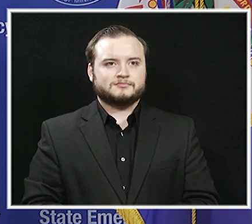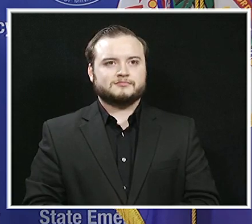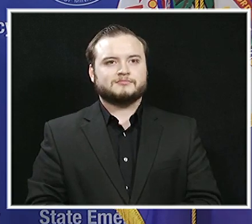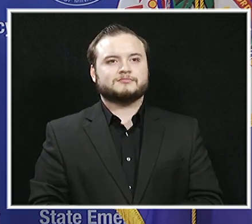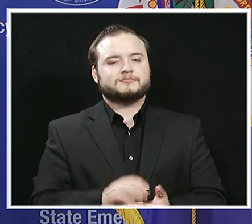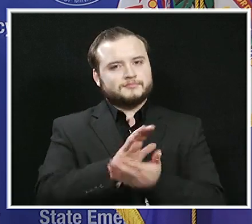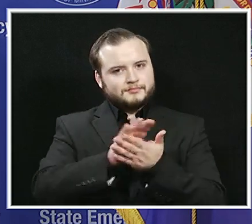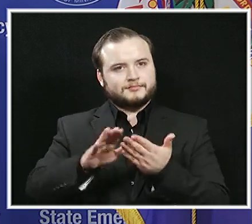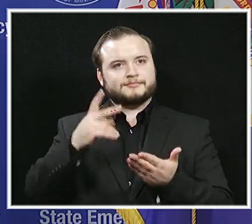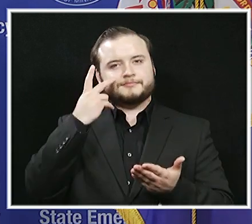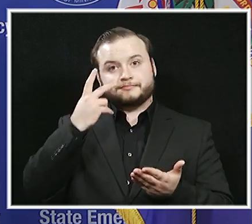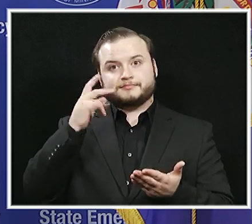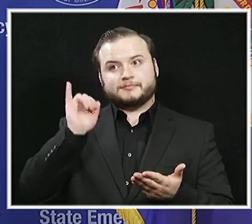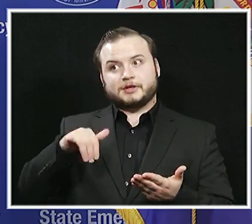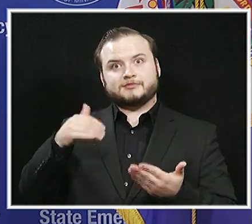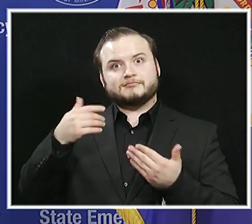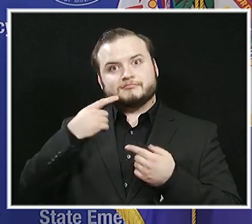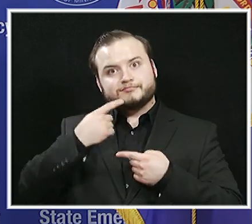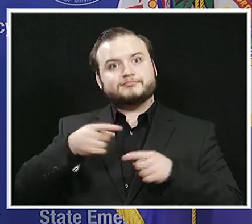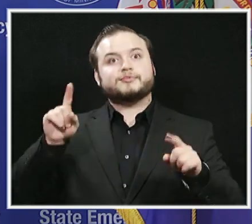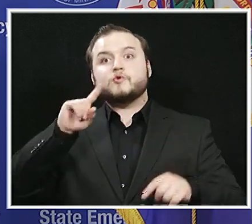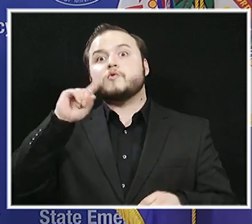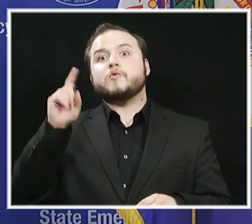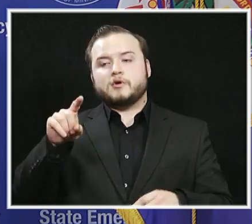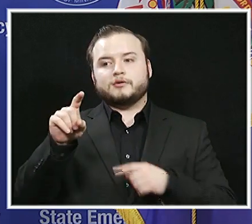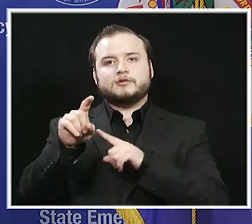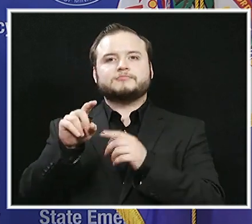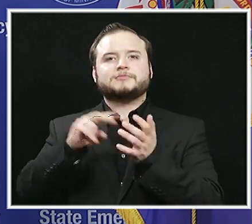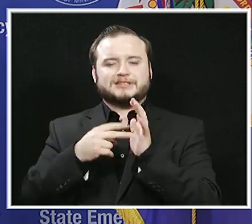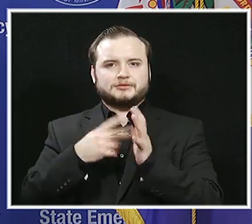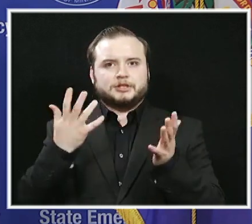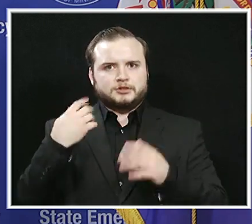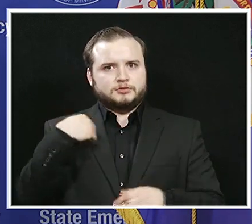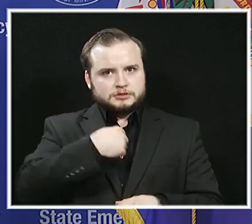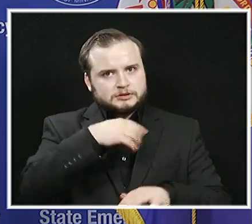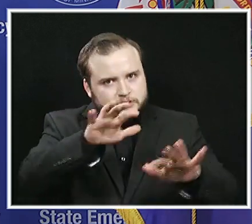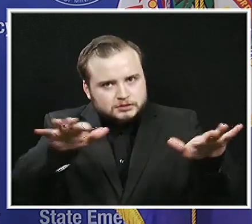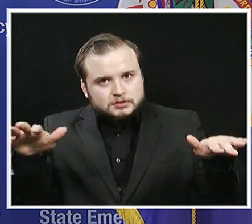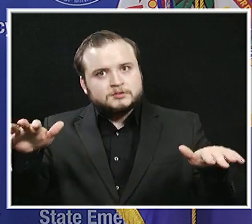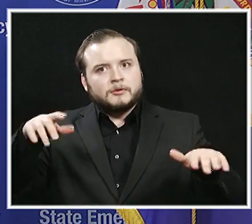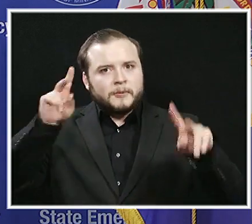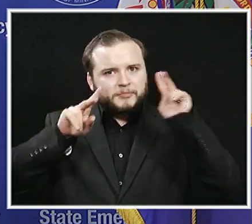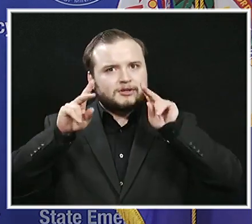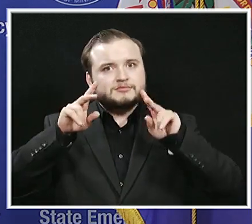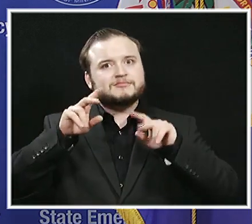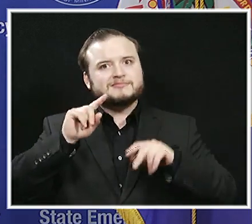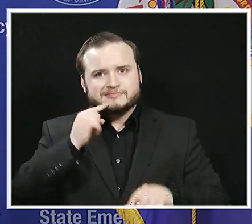front lines serving crit customers for critical needs and we're excited to see employees return under this